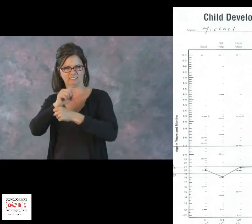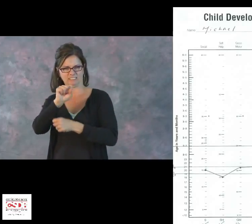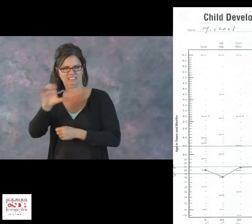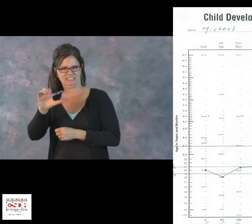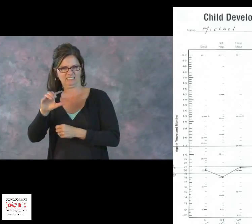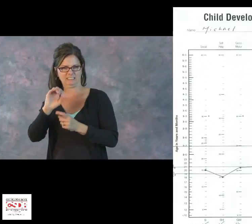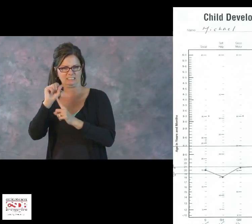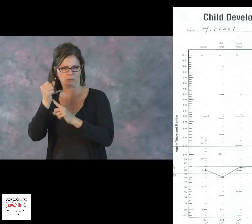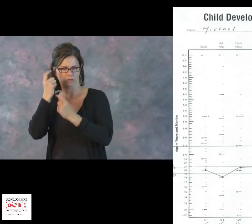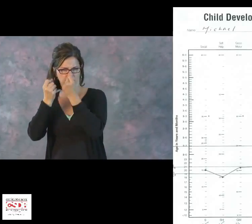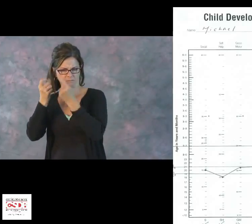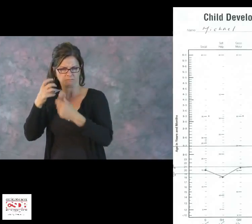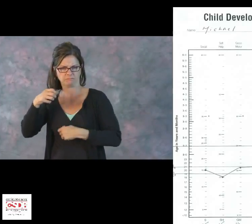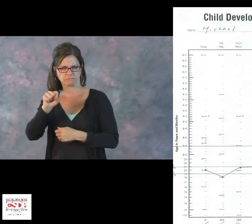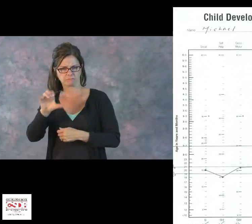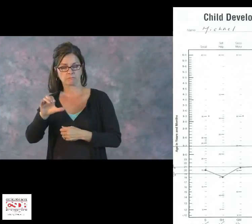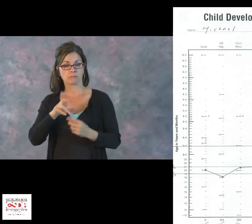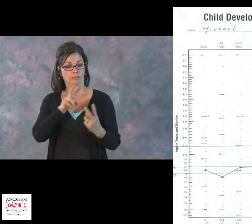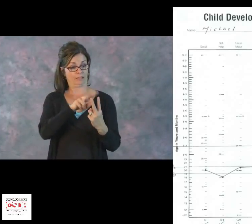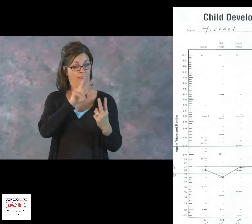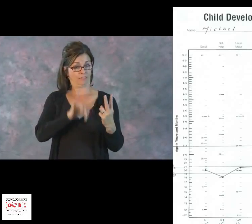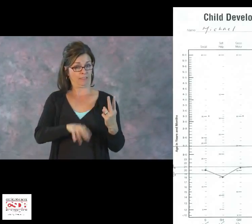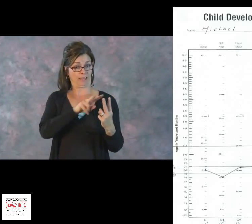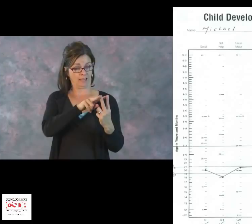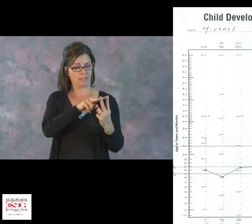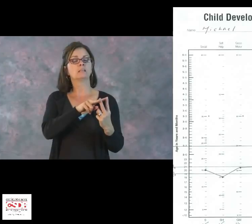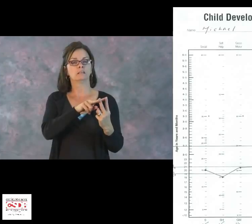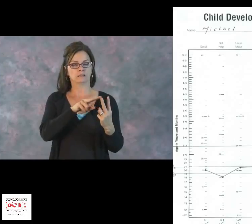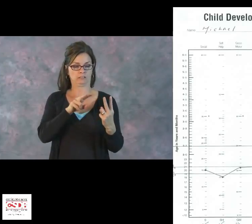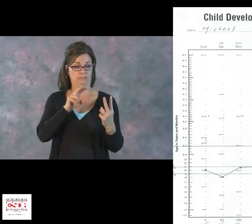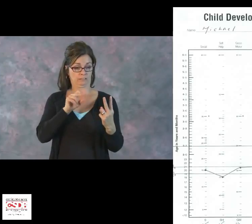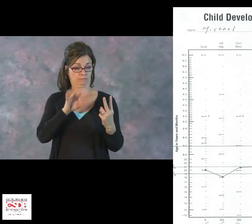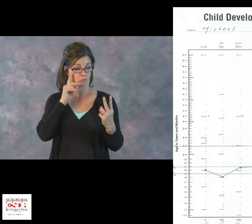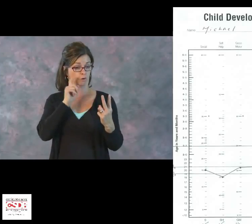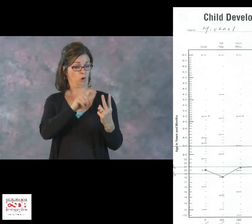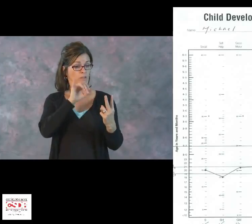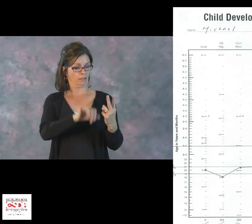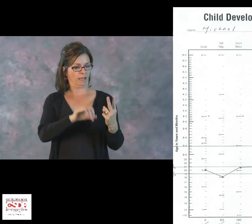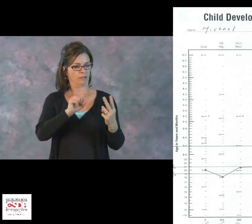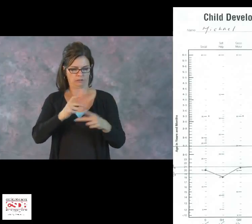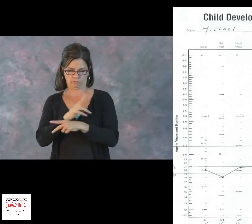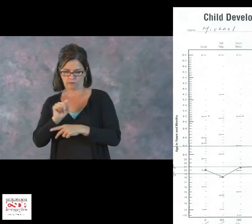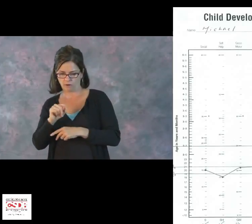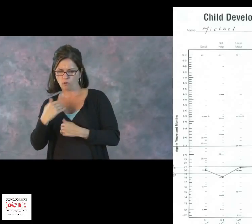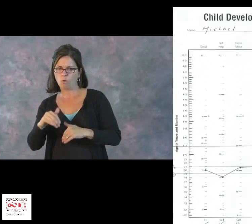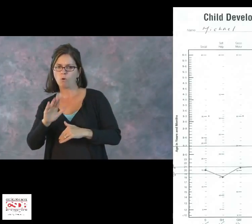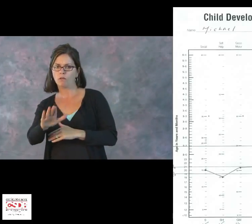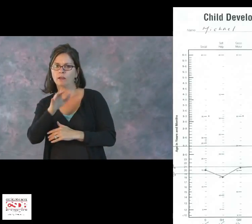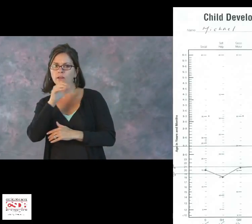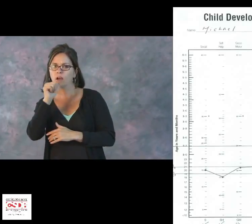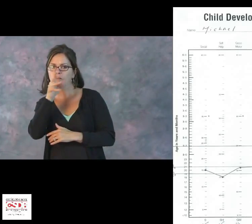Recall that those are the two subtests, that often give you an indication of non-verbal cognitive ability.